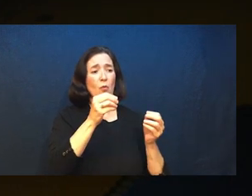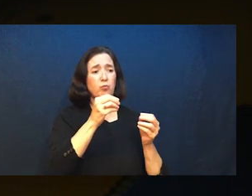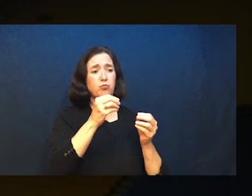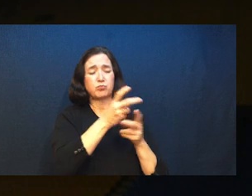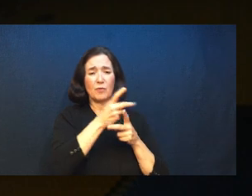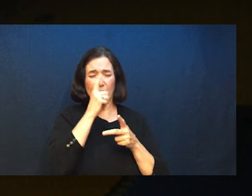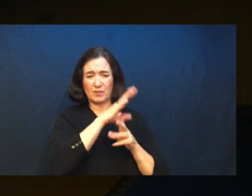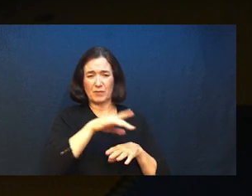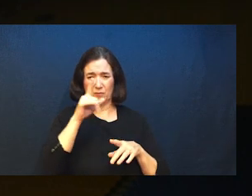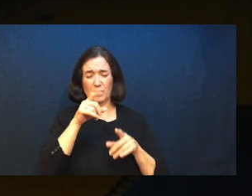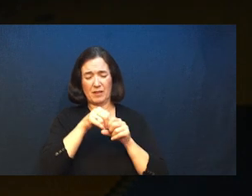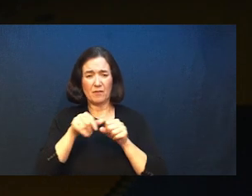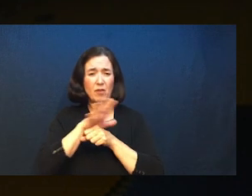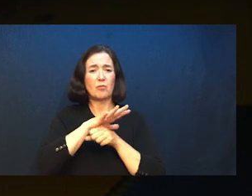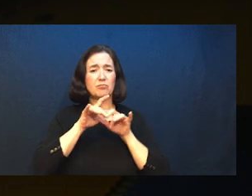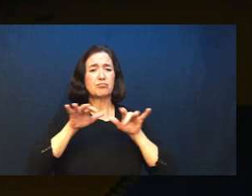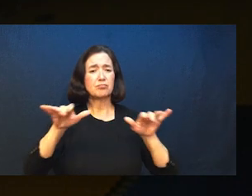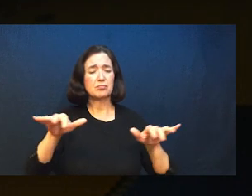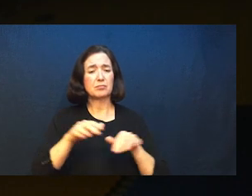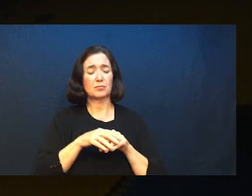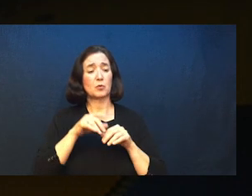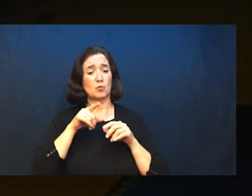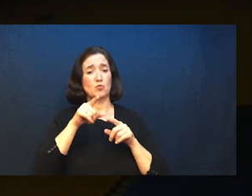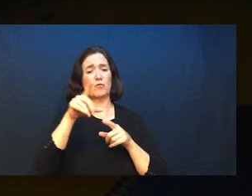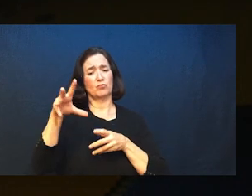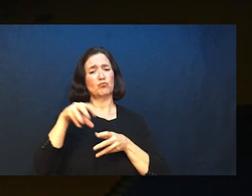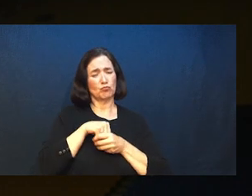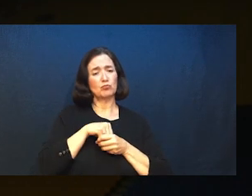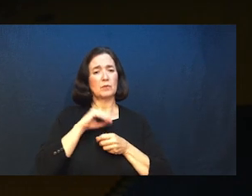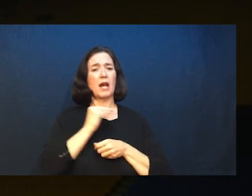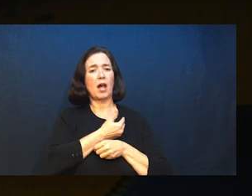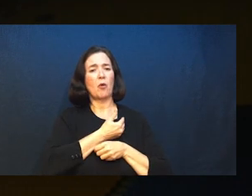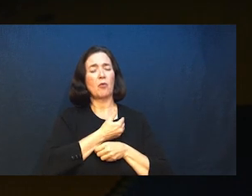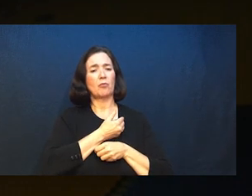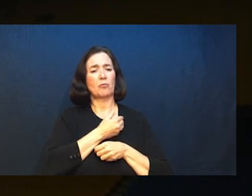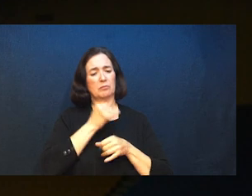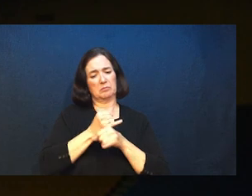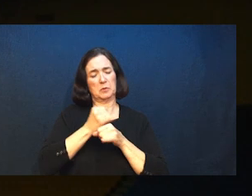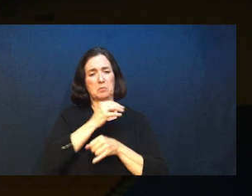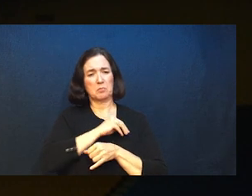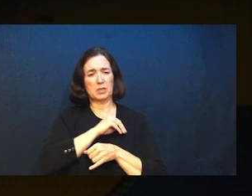In doing so, you've embraced our institutional mission. As you transition from our campus today